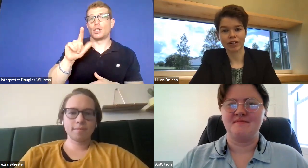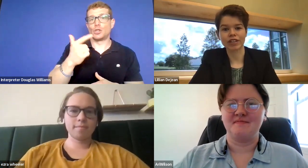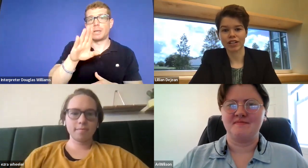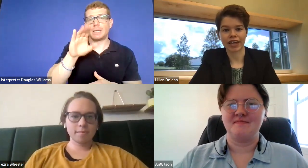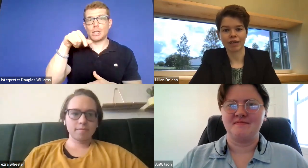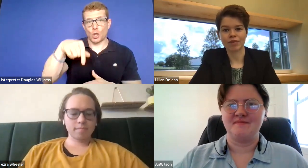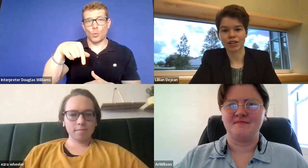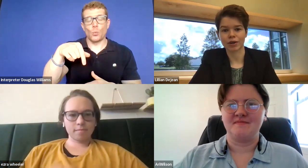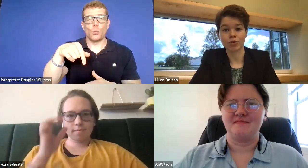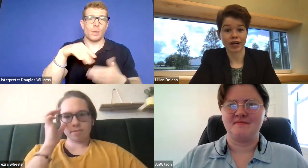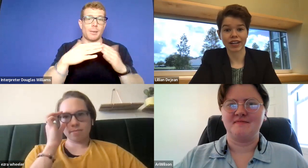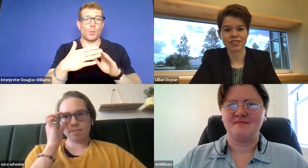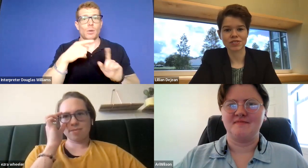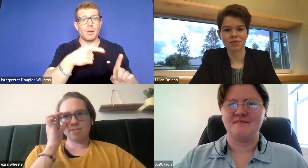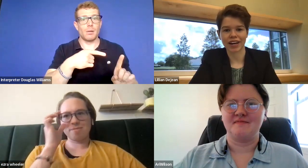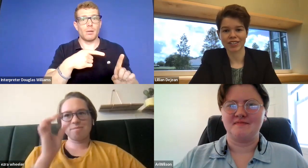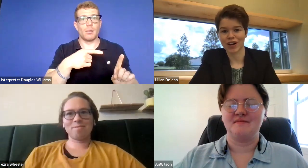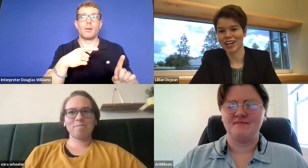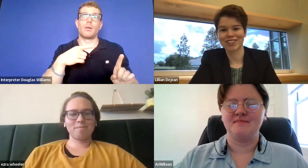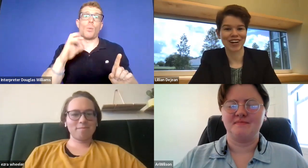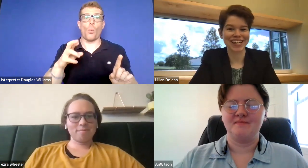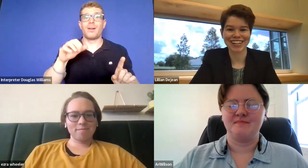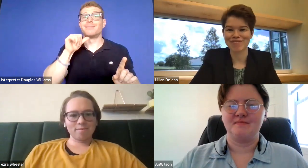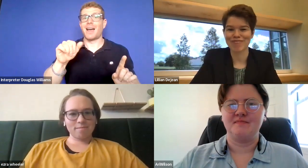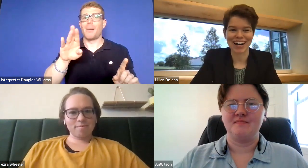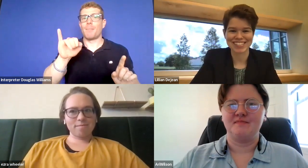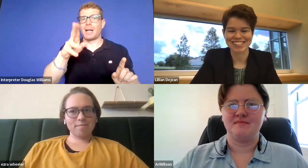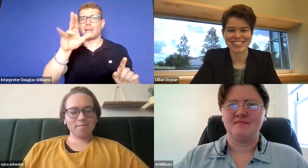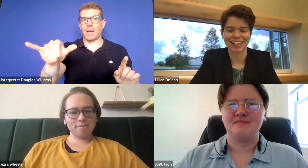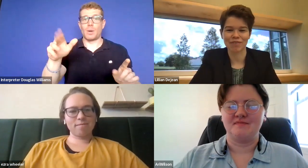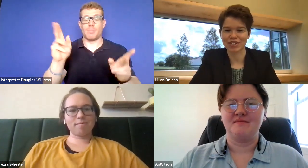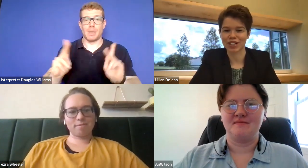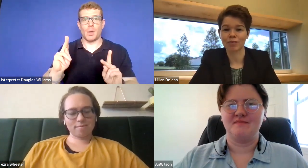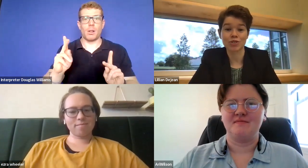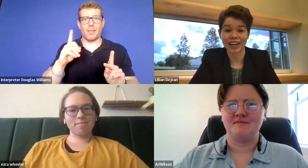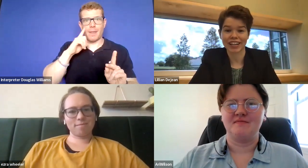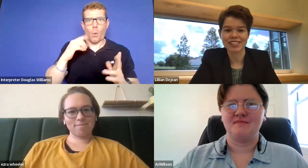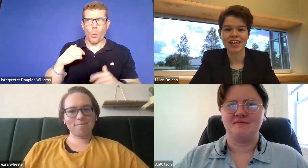Can I really claim the term? Trans. right? Do I? Do I take enough boxes to claim the term?